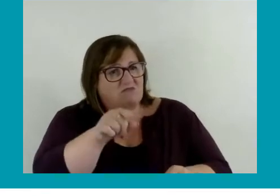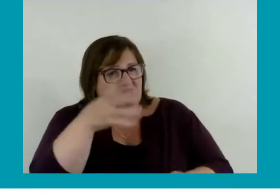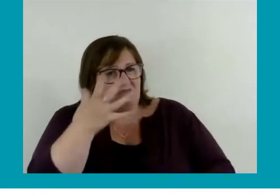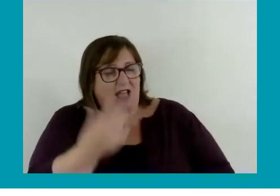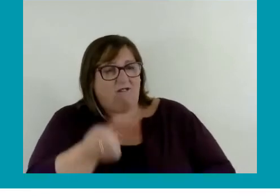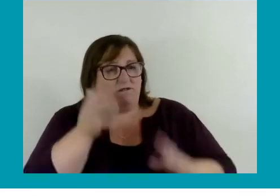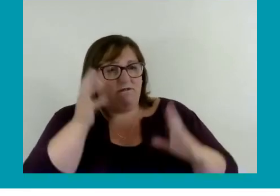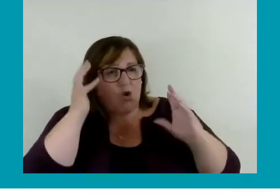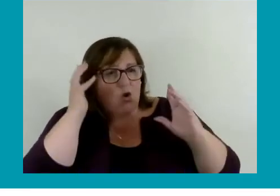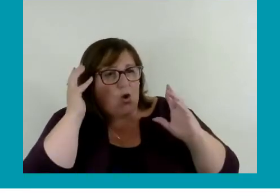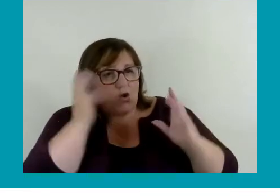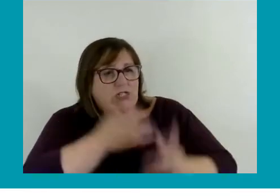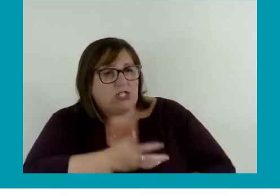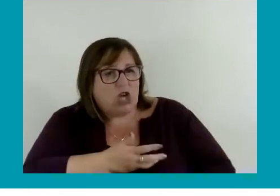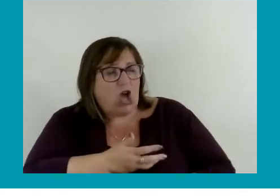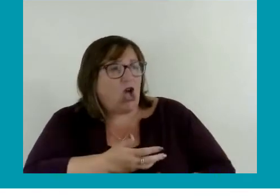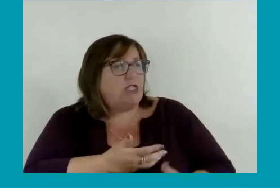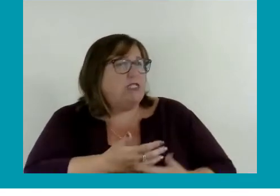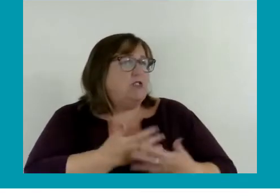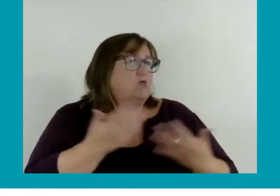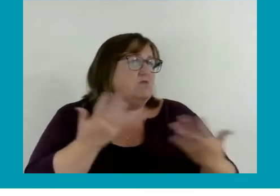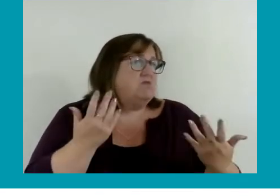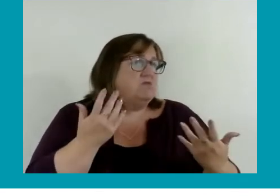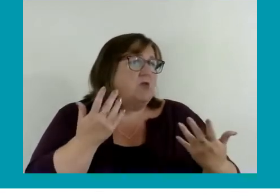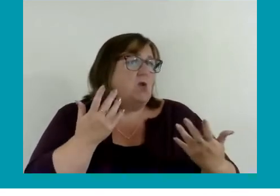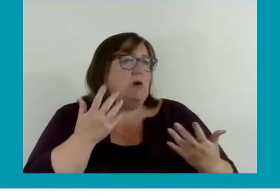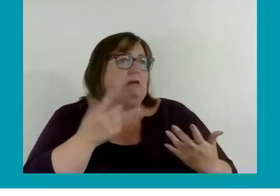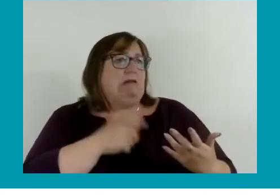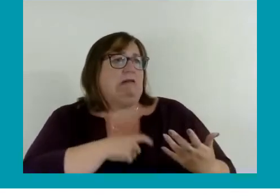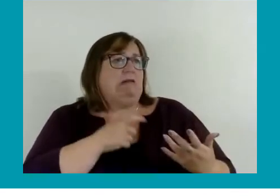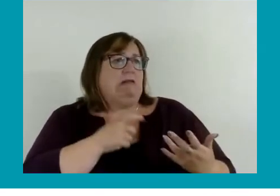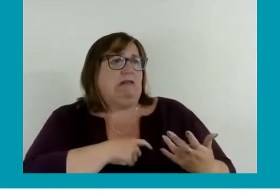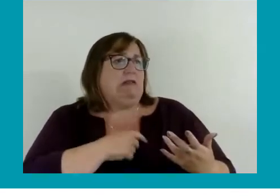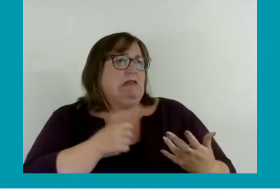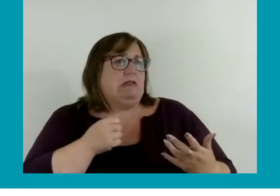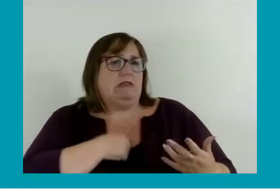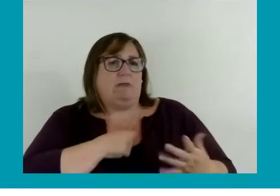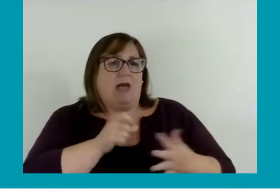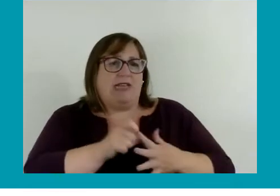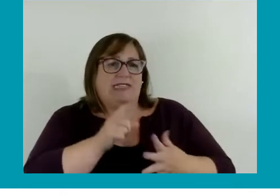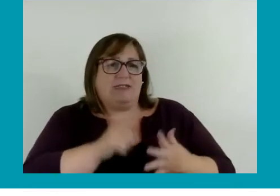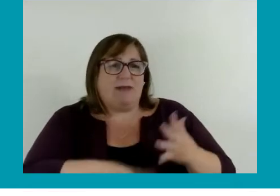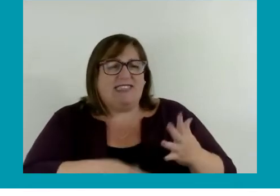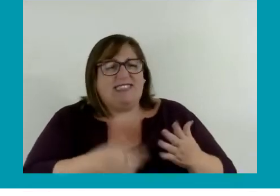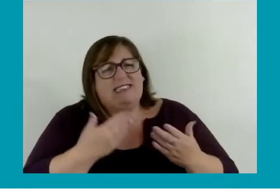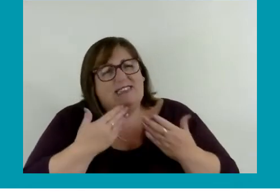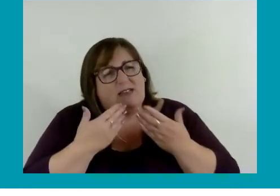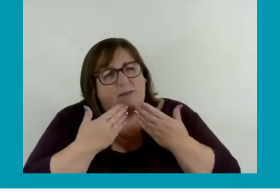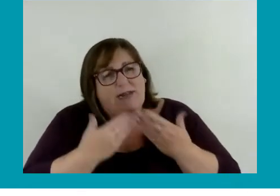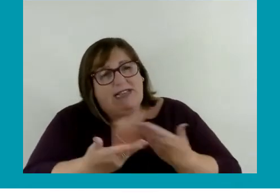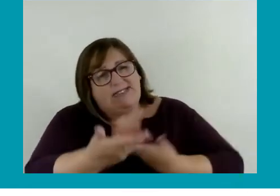you know your disability and talking to it please share your story we want to hear your experiences